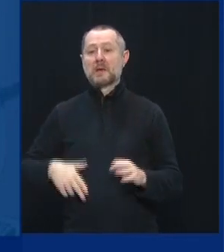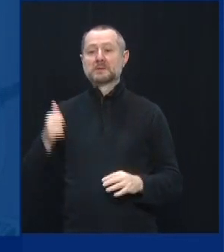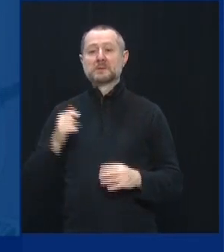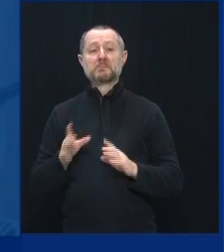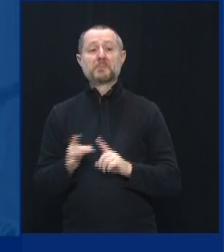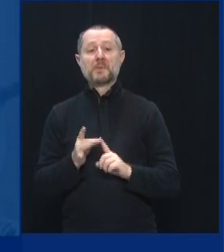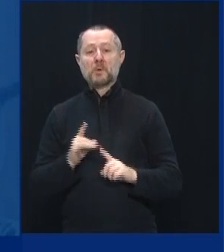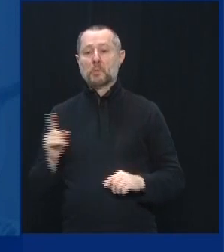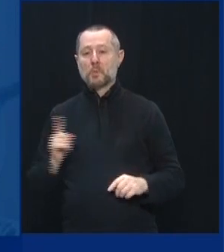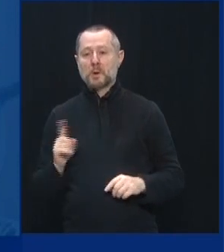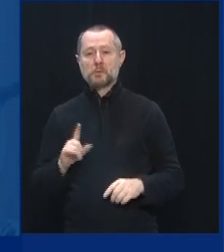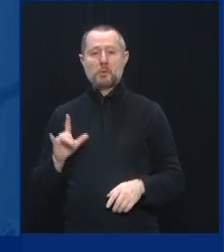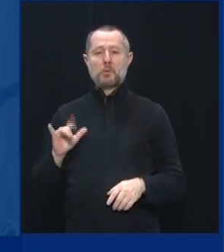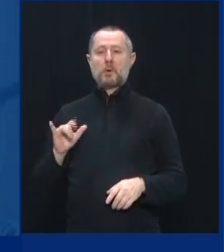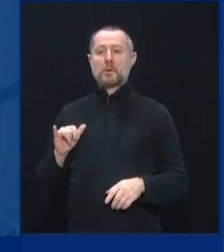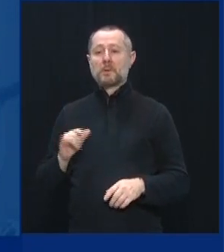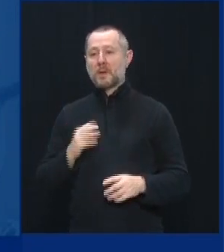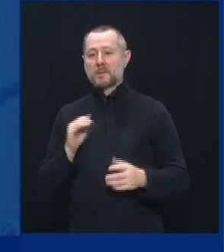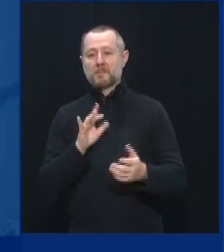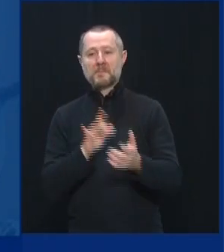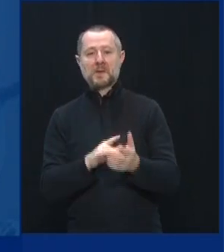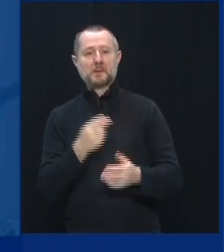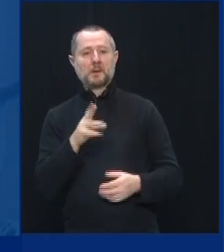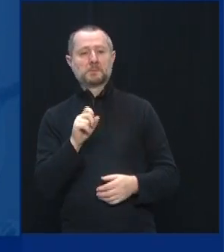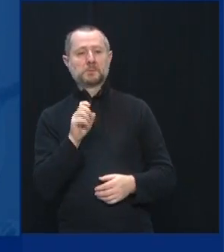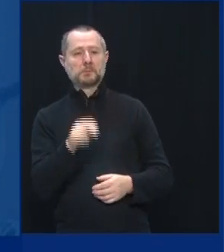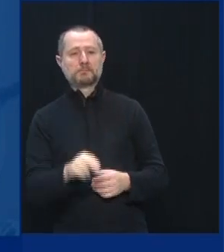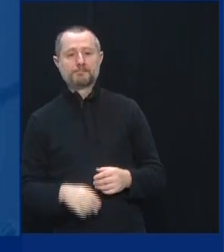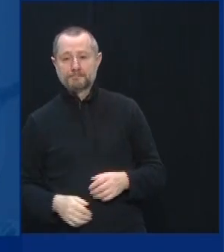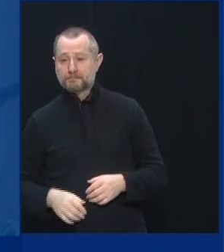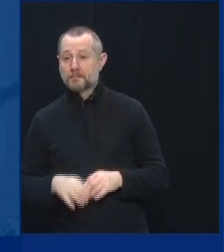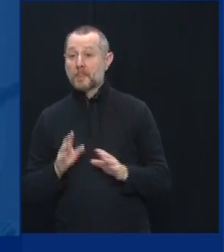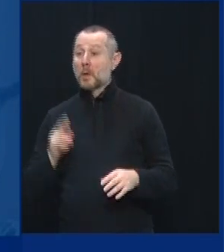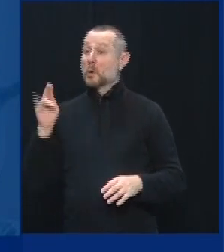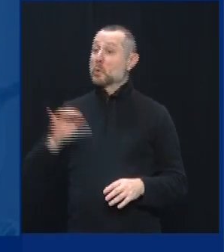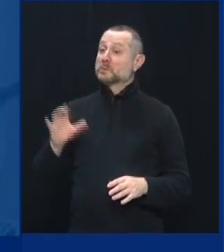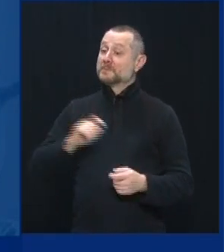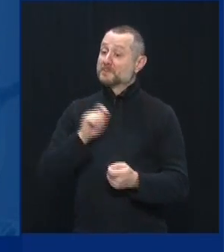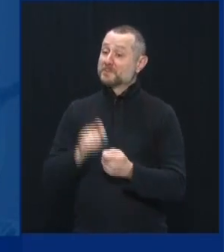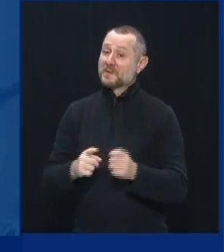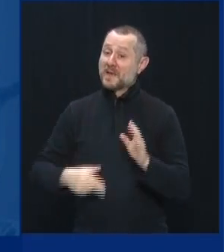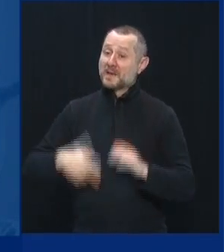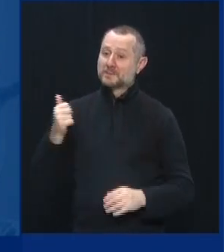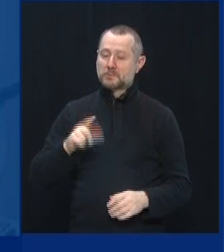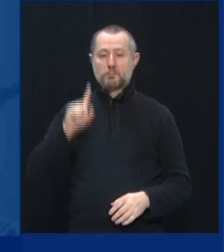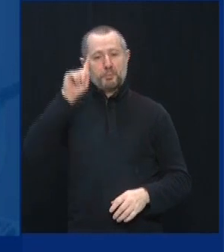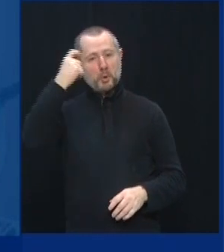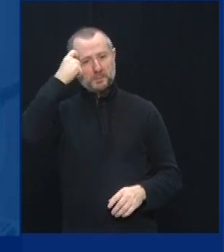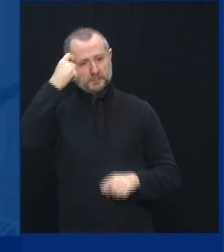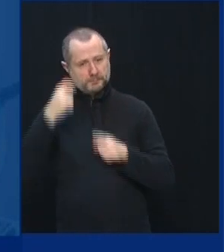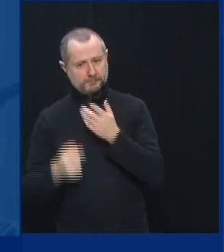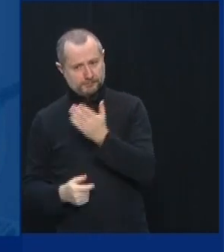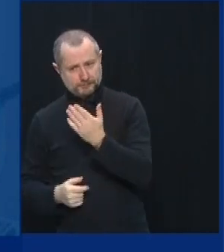LONG ISLAND HAS BEEN PROBLEMATIC FOR A PERIOD OF TIME. HIGHEST POSITIVITY, LONG ISLAND